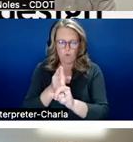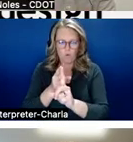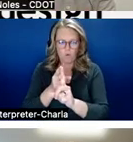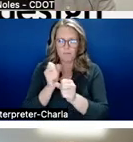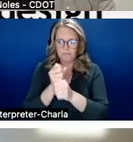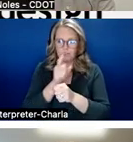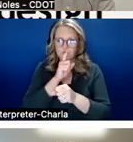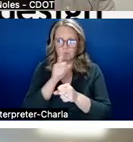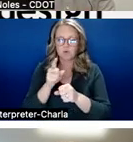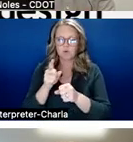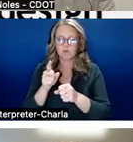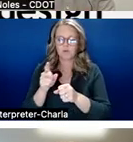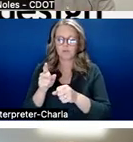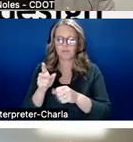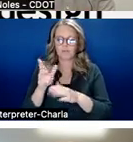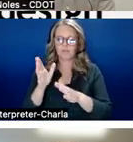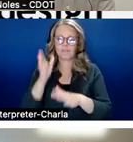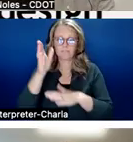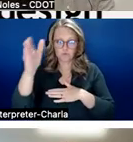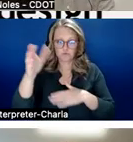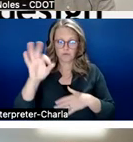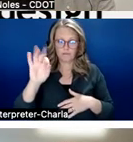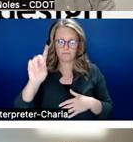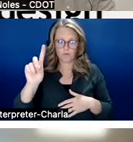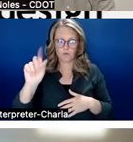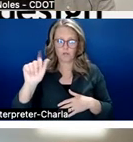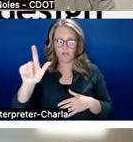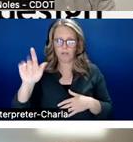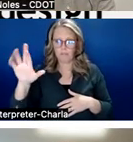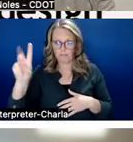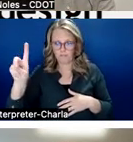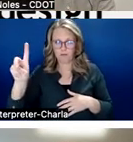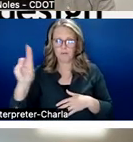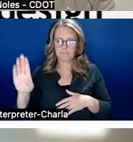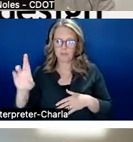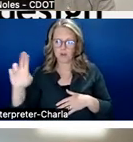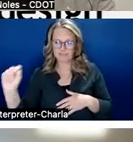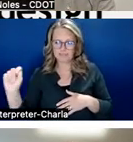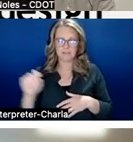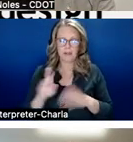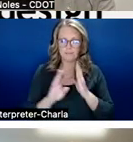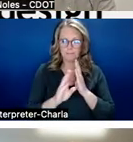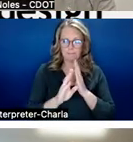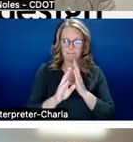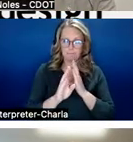between the future Federal Boulevard BRT and the 112 and 114 routes that serve